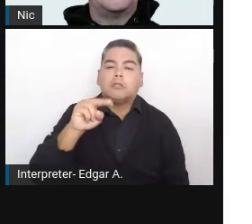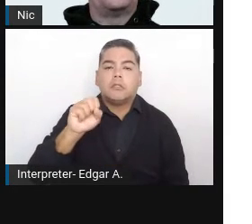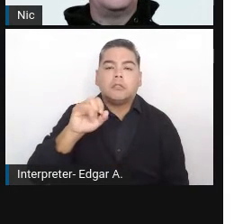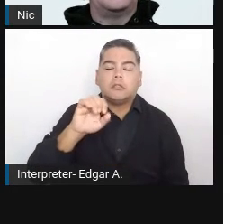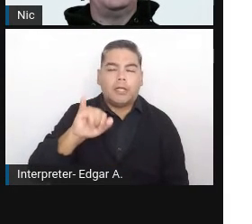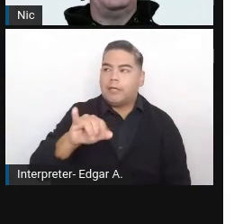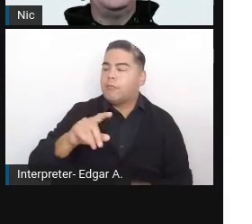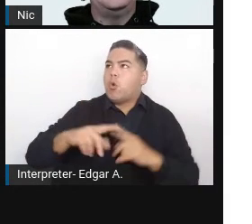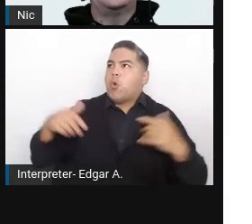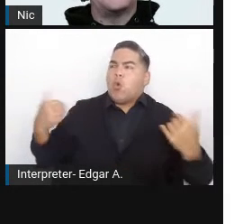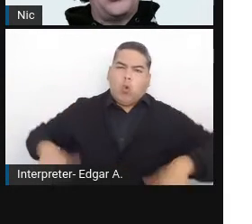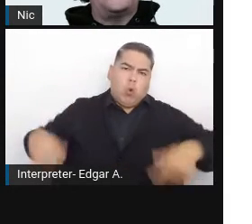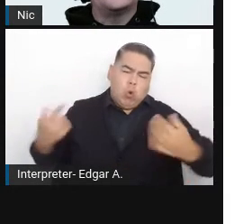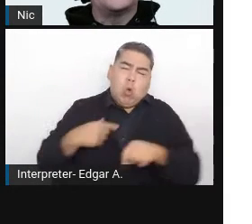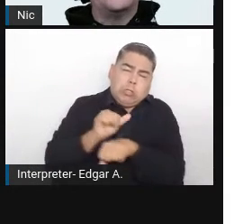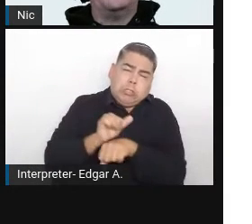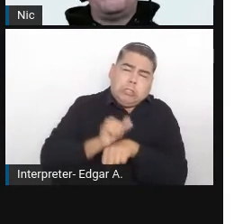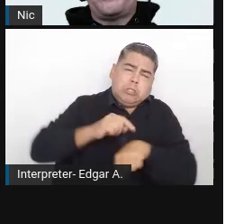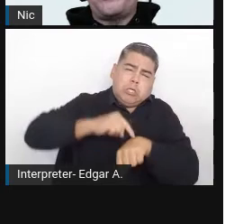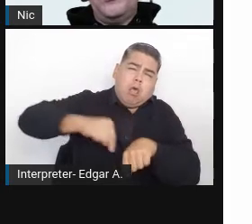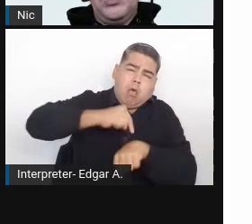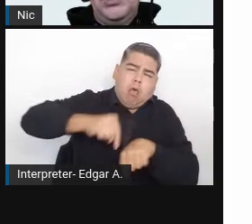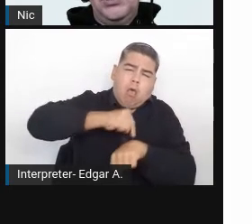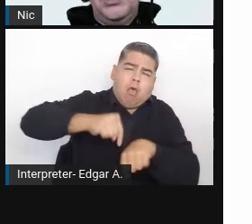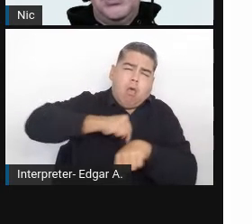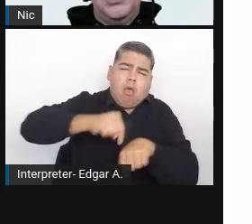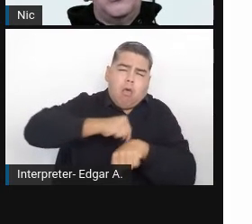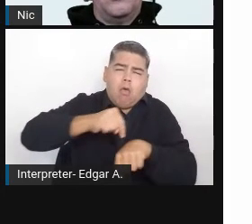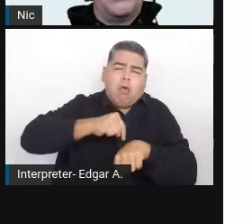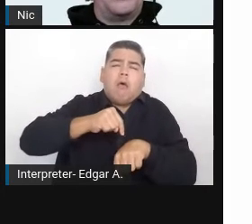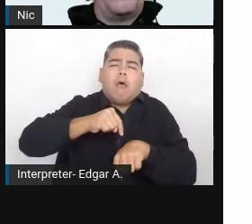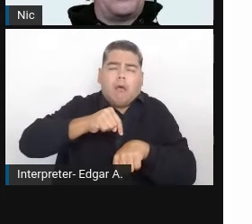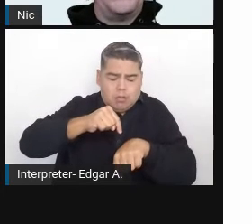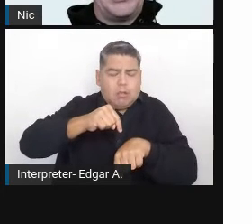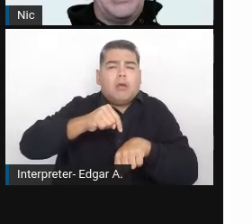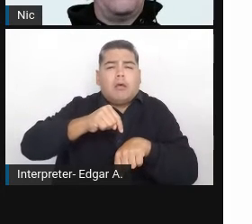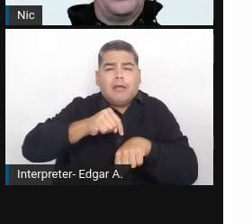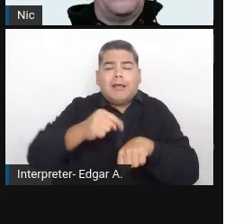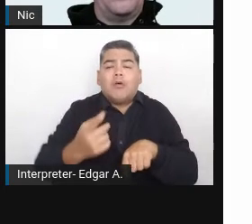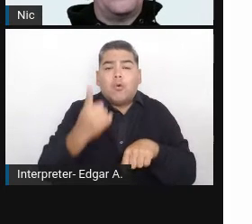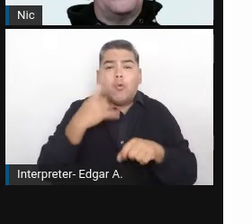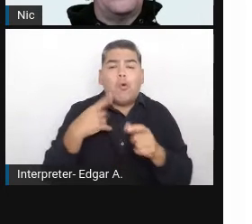It really means also, one of the problems I have with open-source,